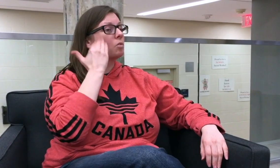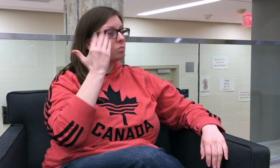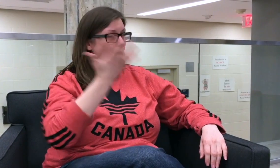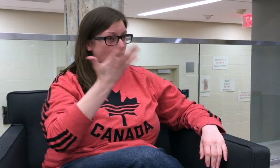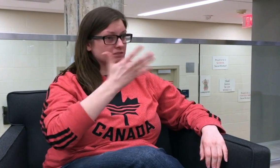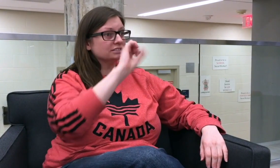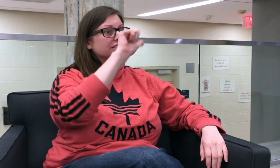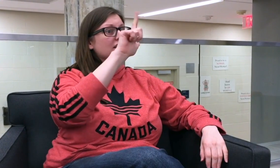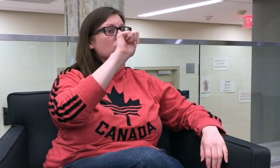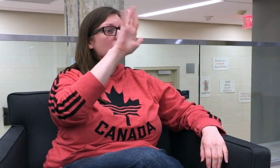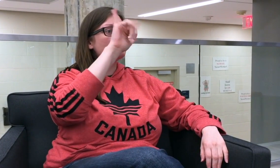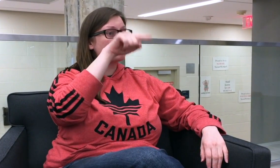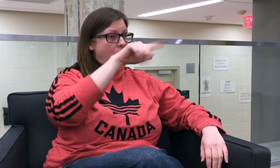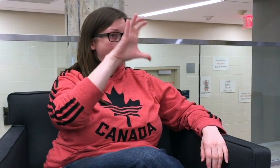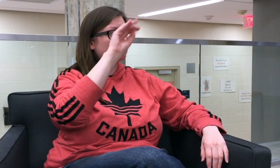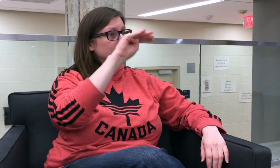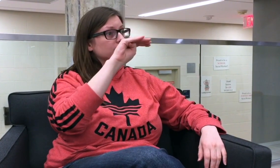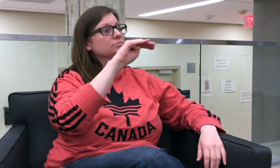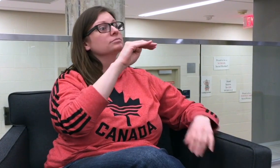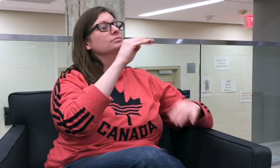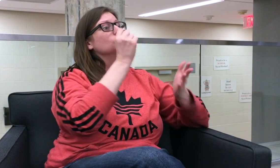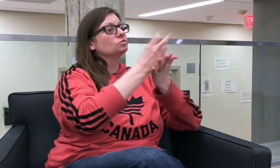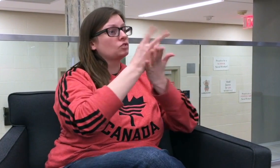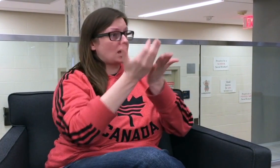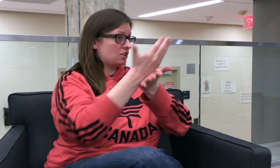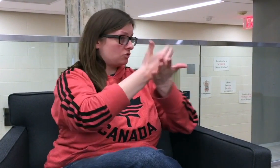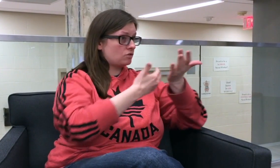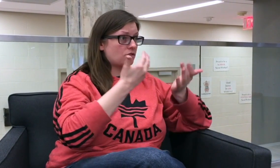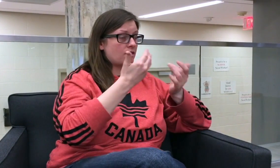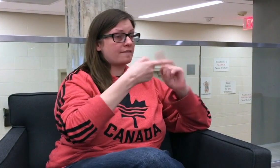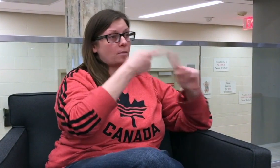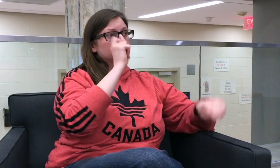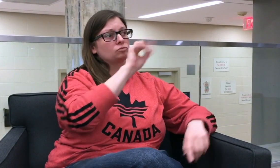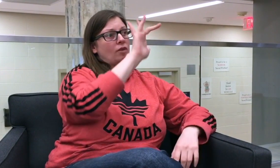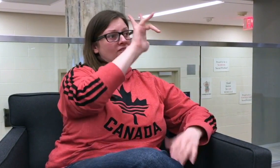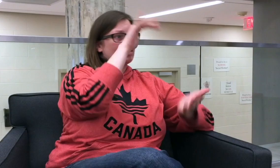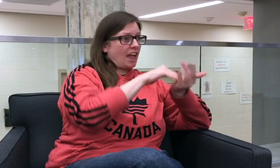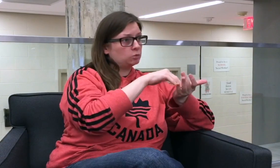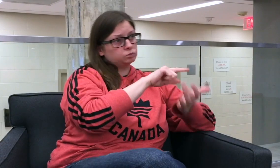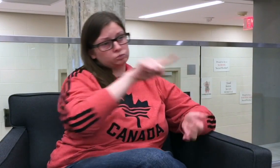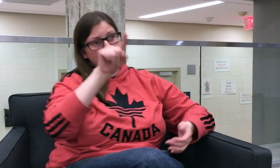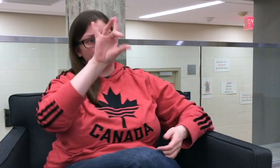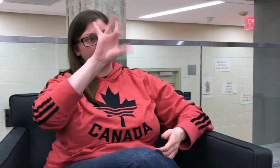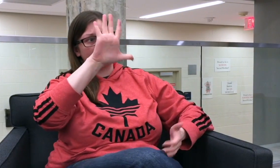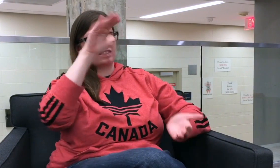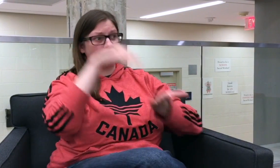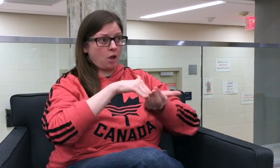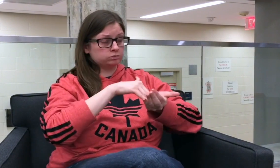Jamie: You know what? Salary.com for social workers reported earning from $25,000 to $85,000.